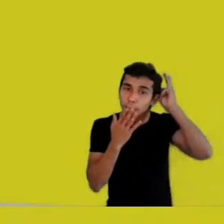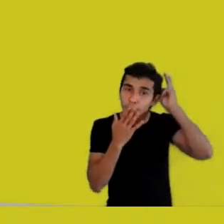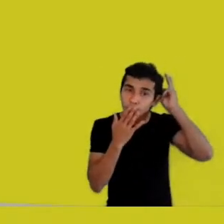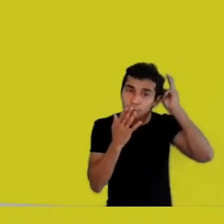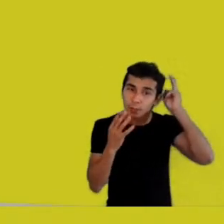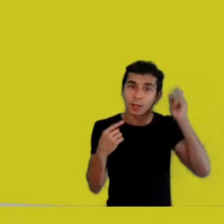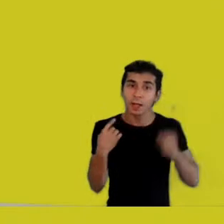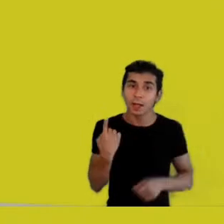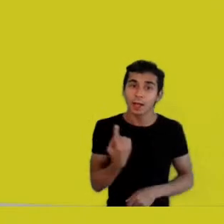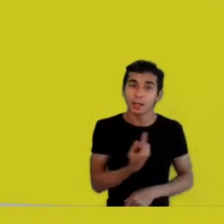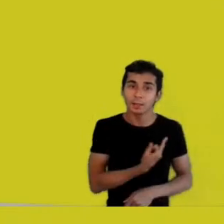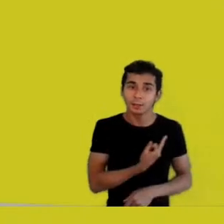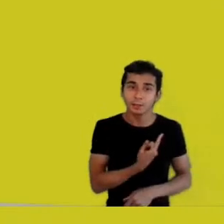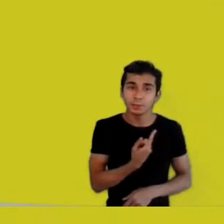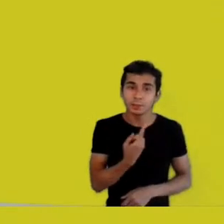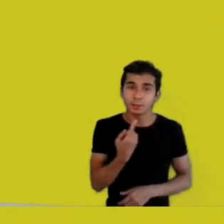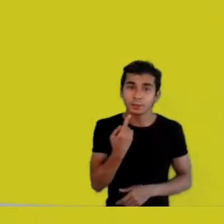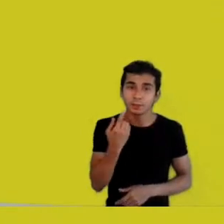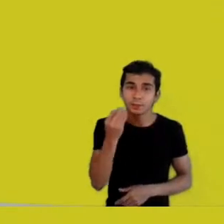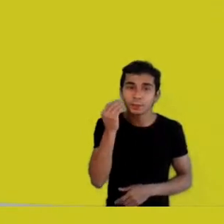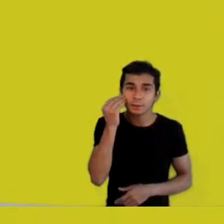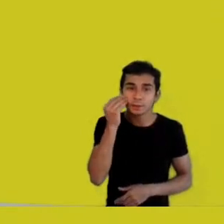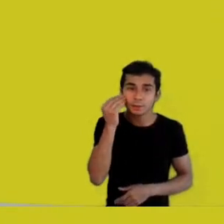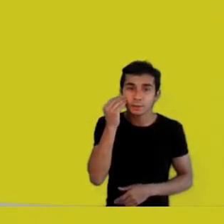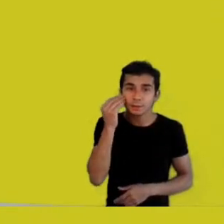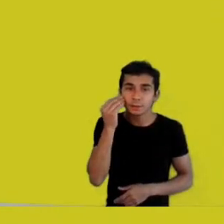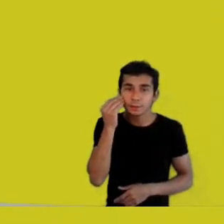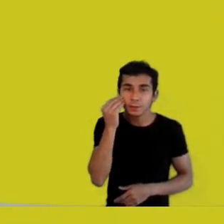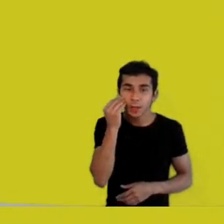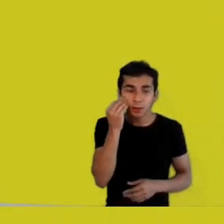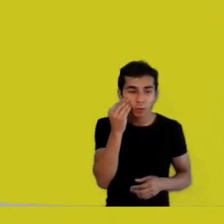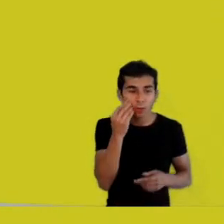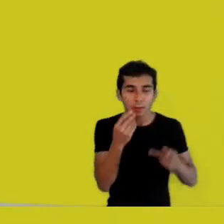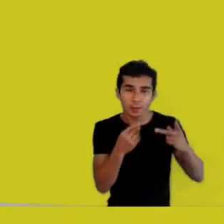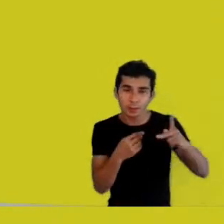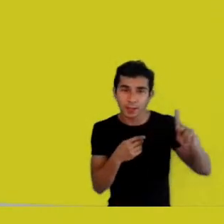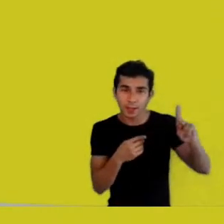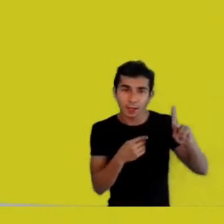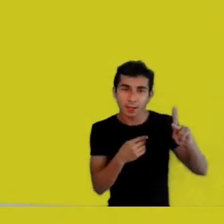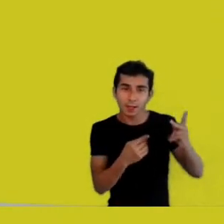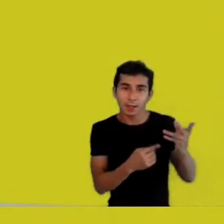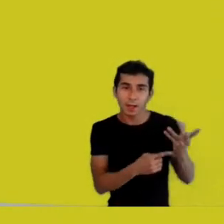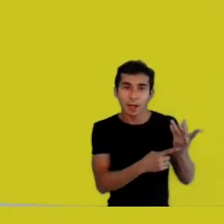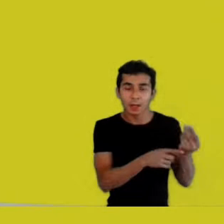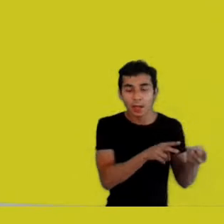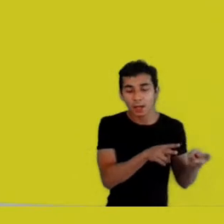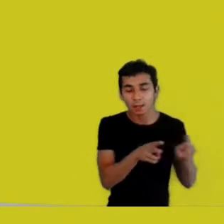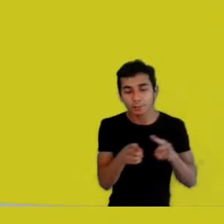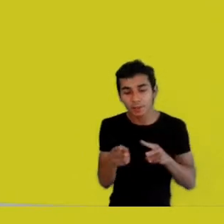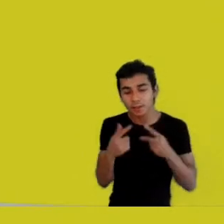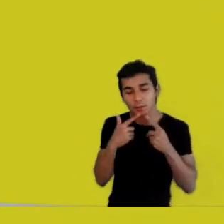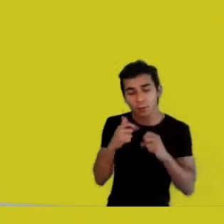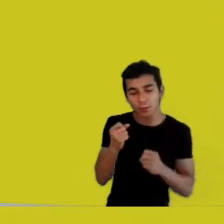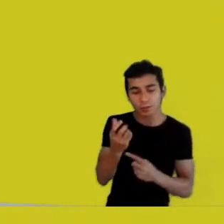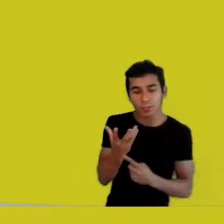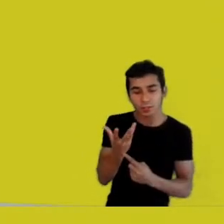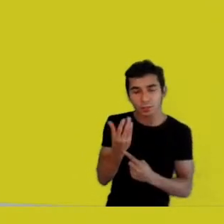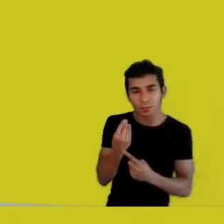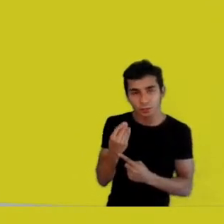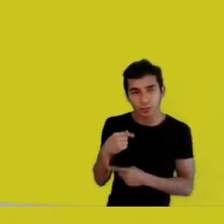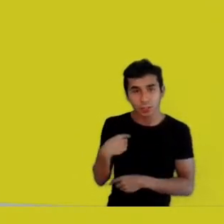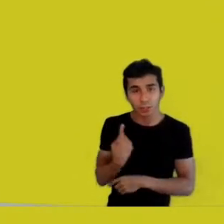in artistic languages, and obviously, one of them was “character”.